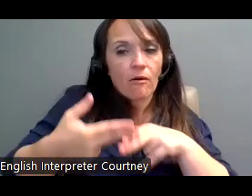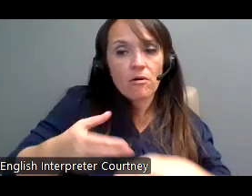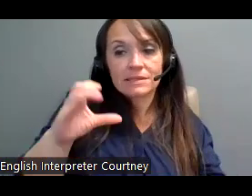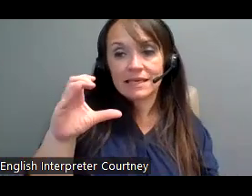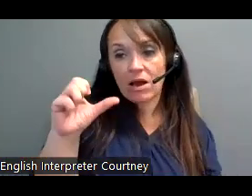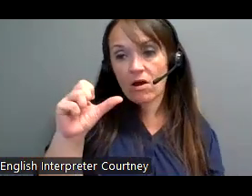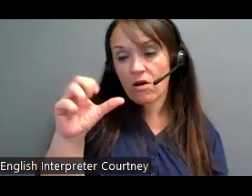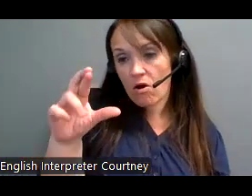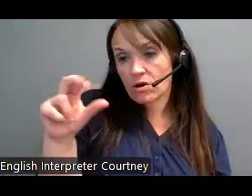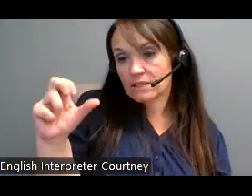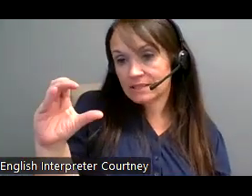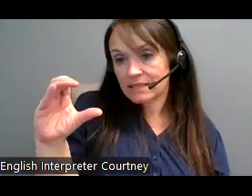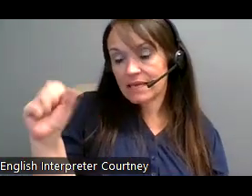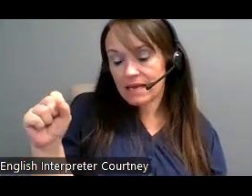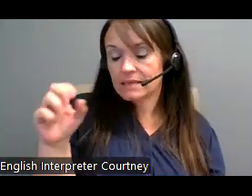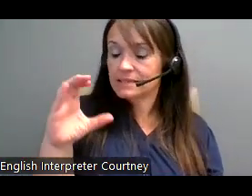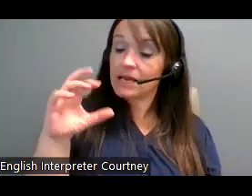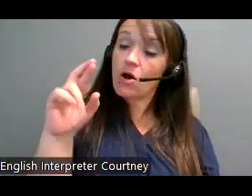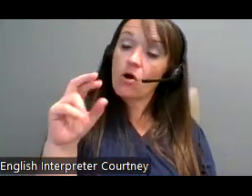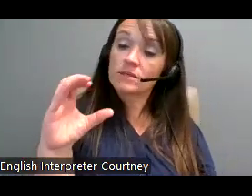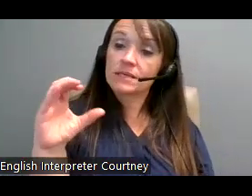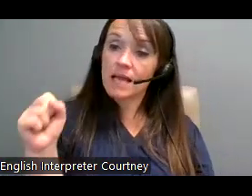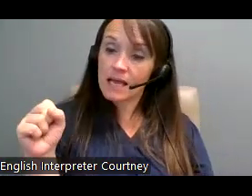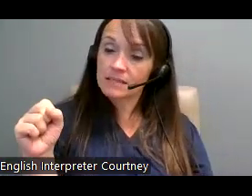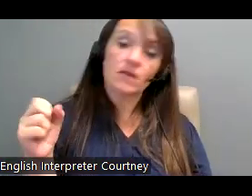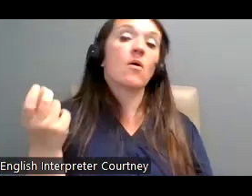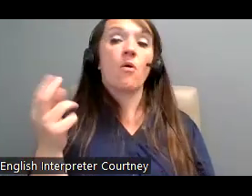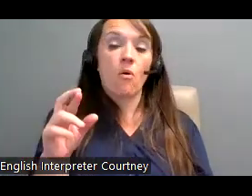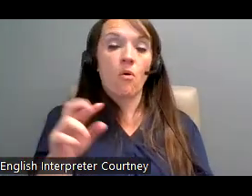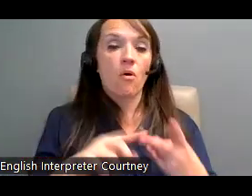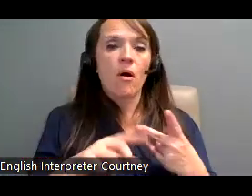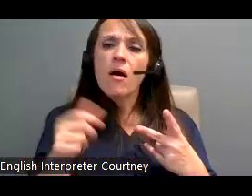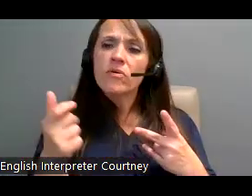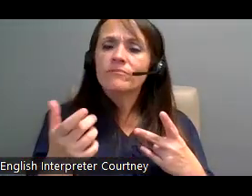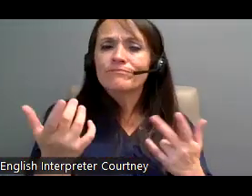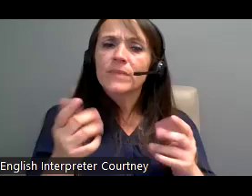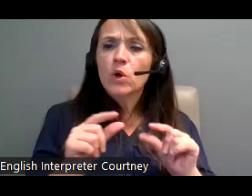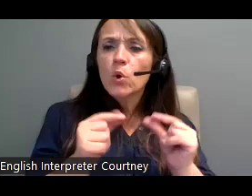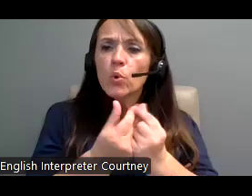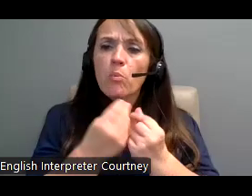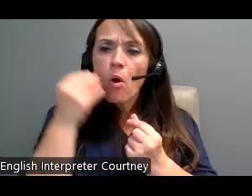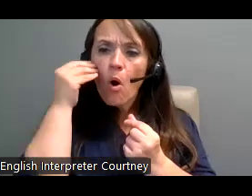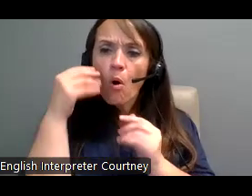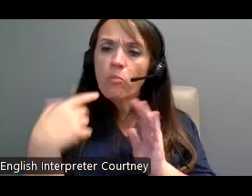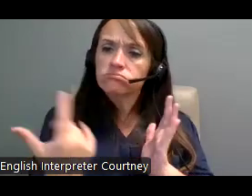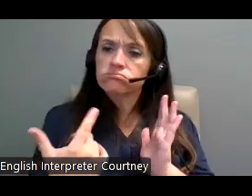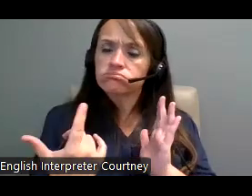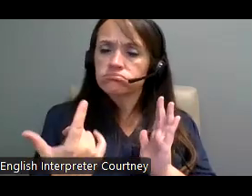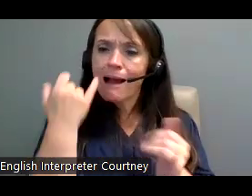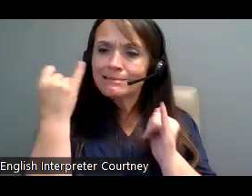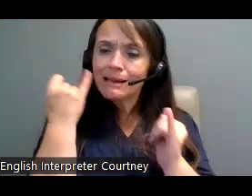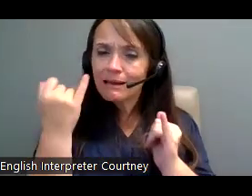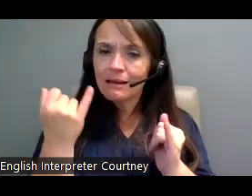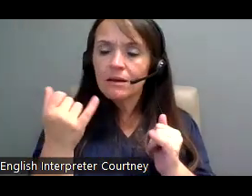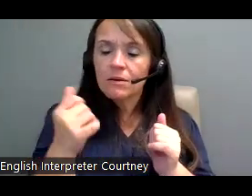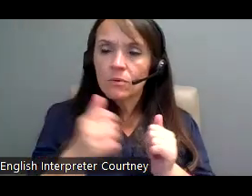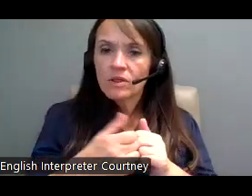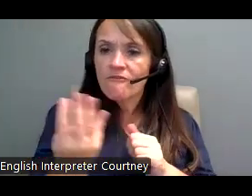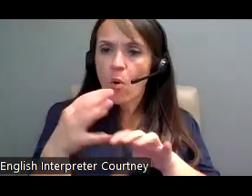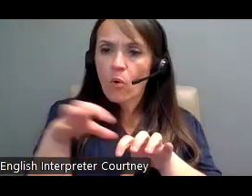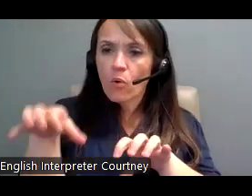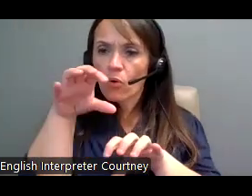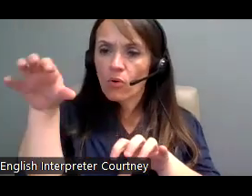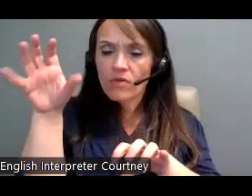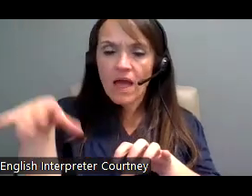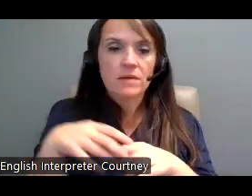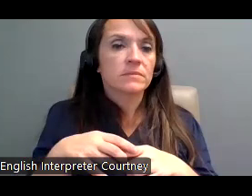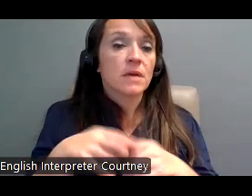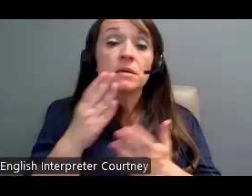there are CTH1, where there are individuals in our state, they can have host homes, they can have two individuals with